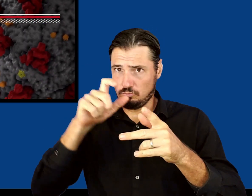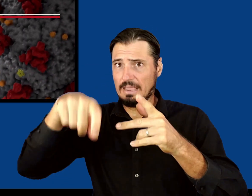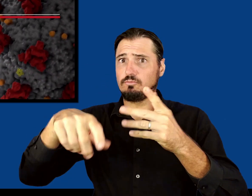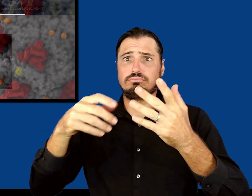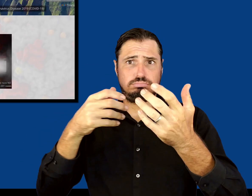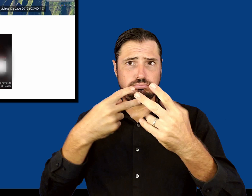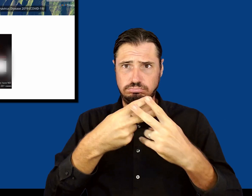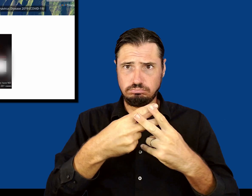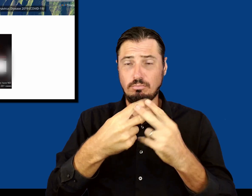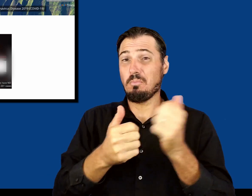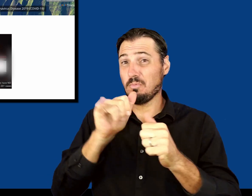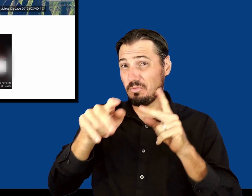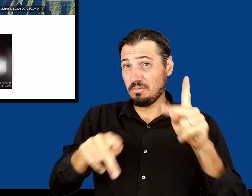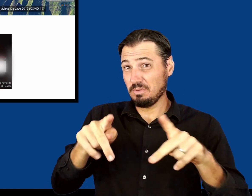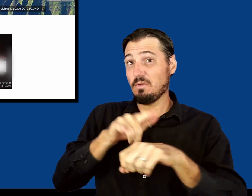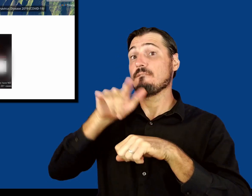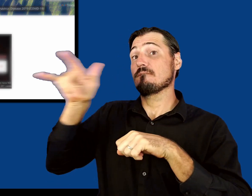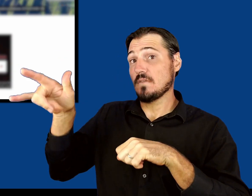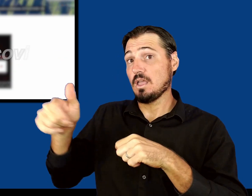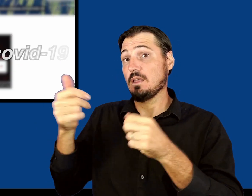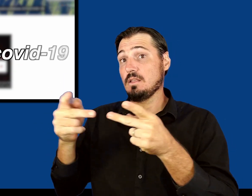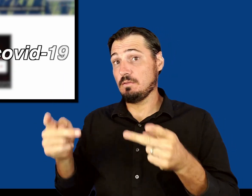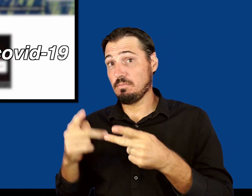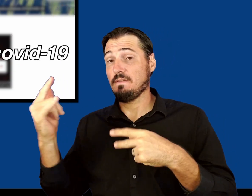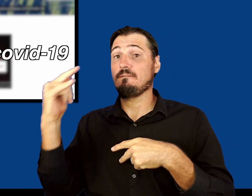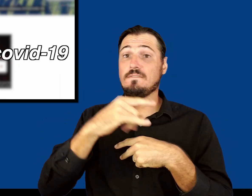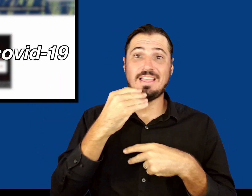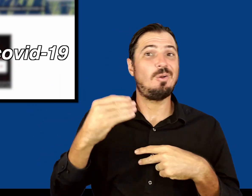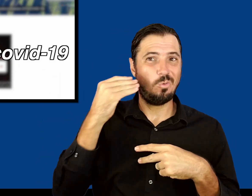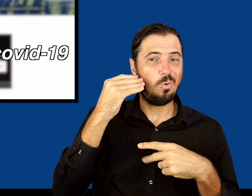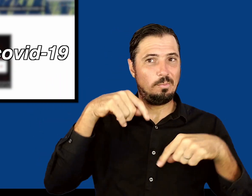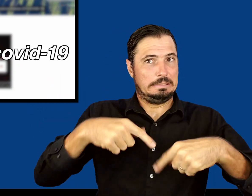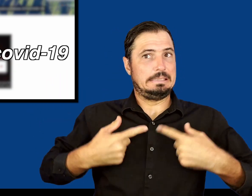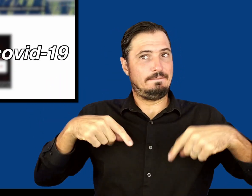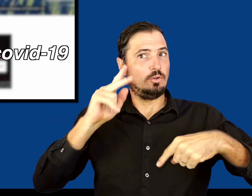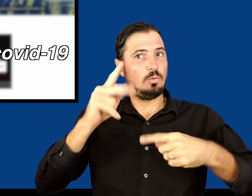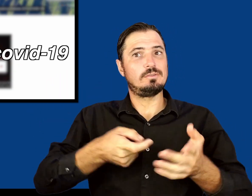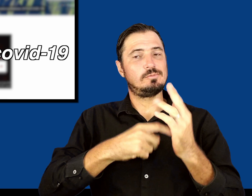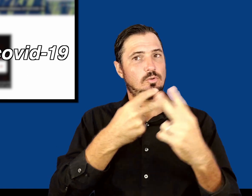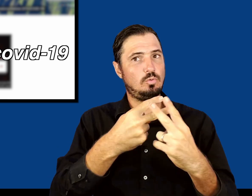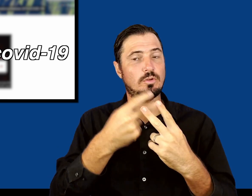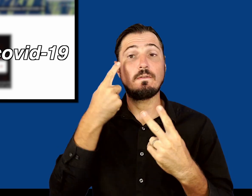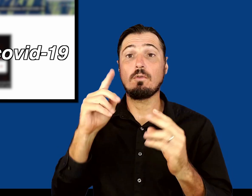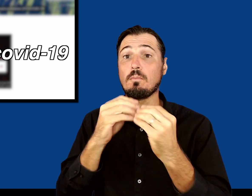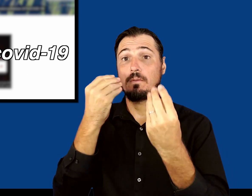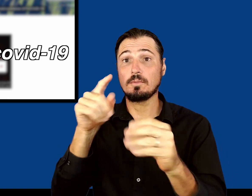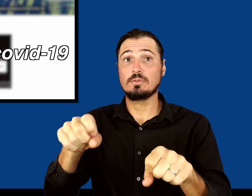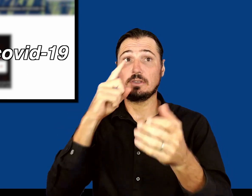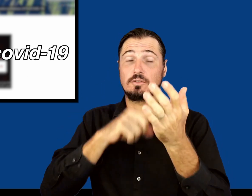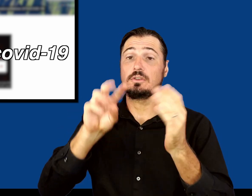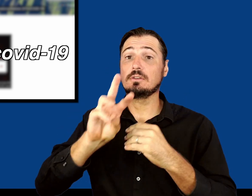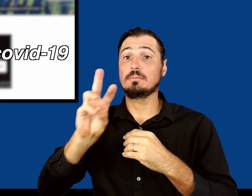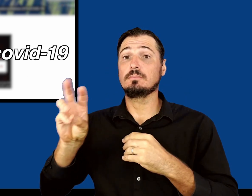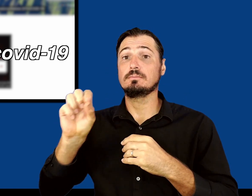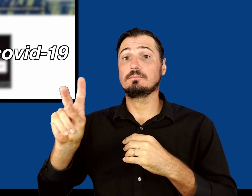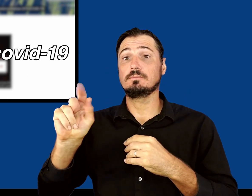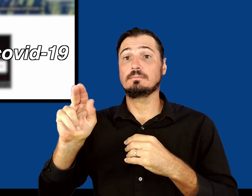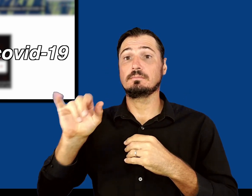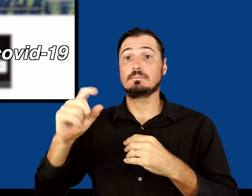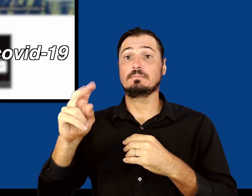For additional information, please visit the Kaua`i Emergency Management Agency website at www.kauai.gov/COVID-19